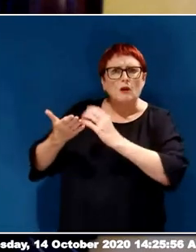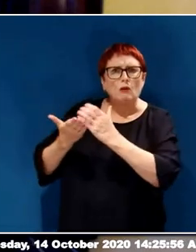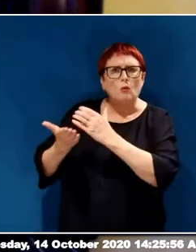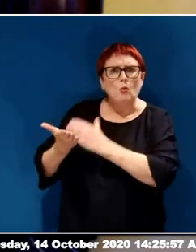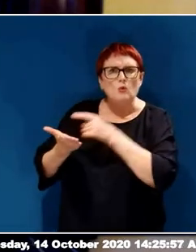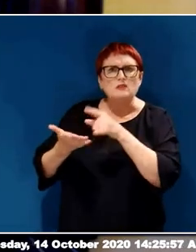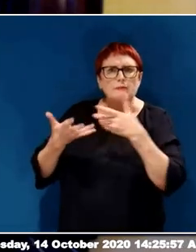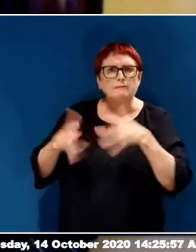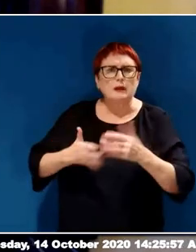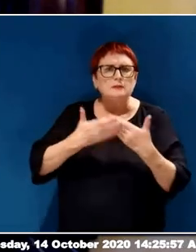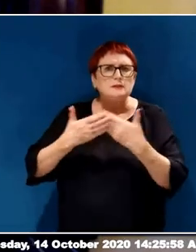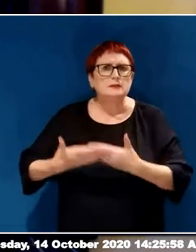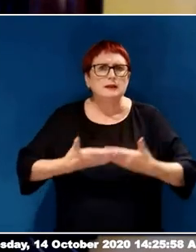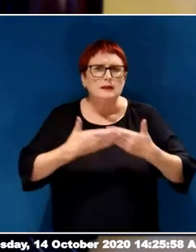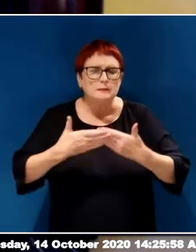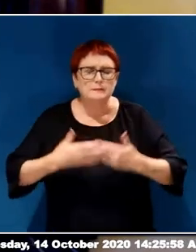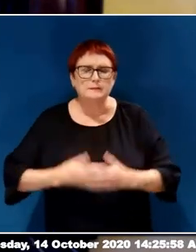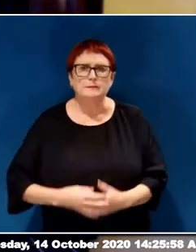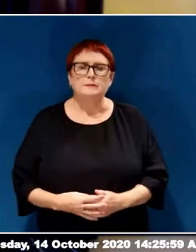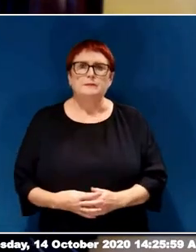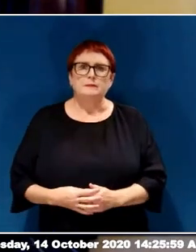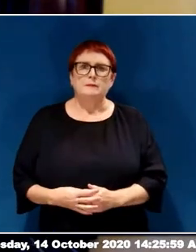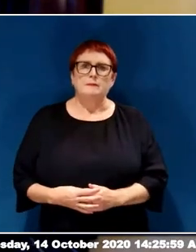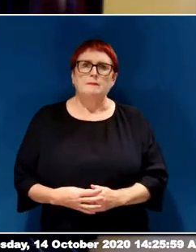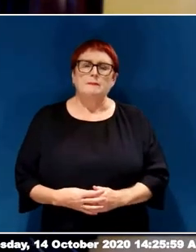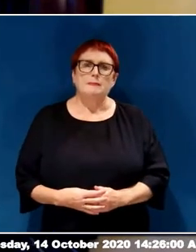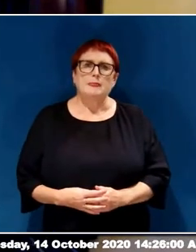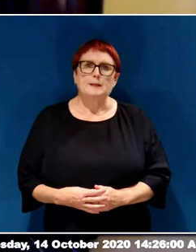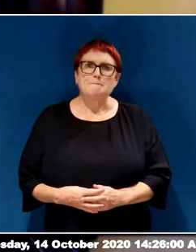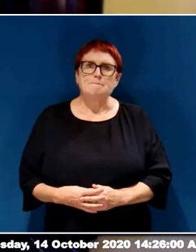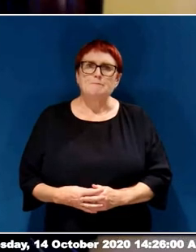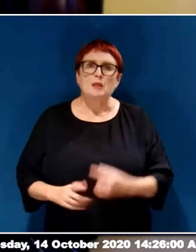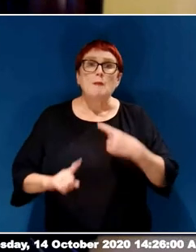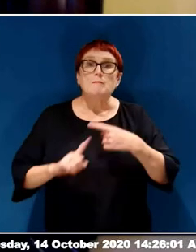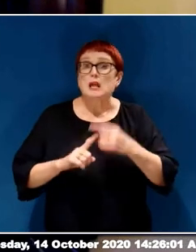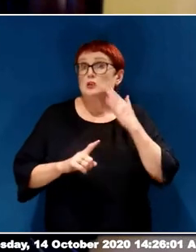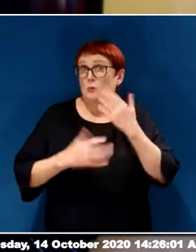undertaken, and when. Documentary evidence is provided at the completion